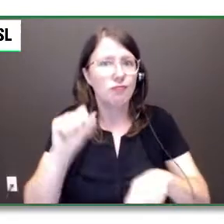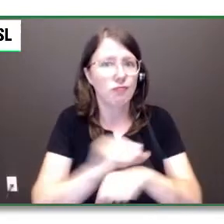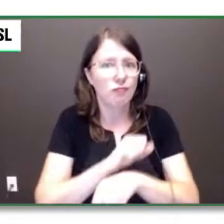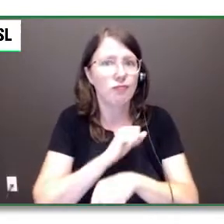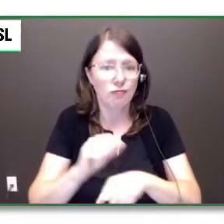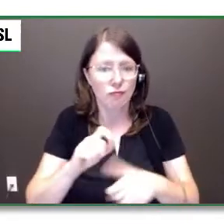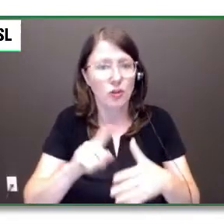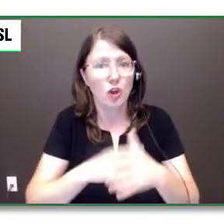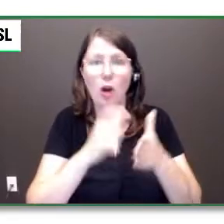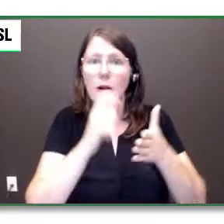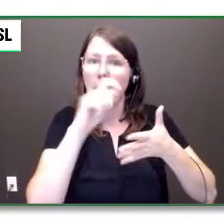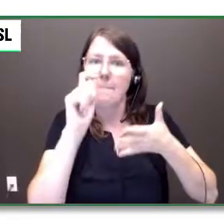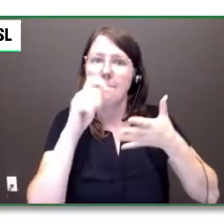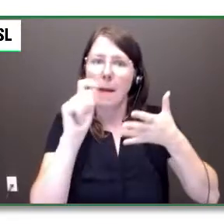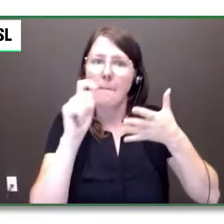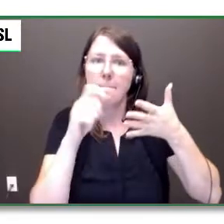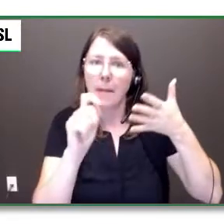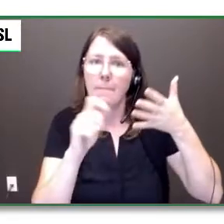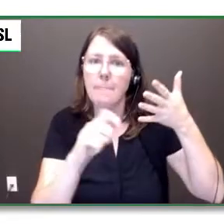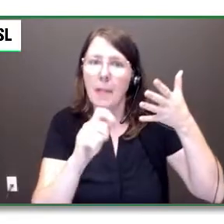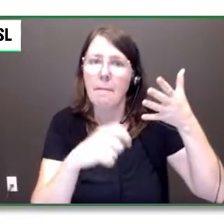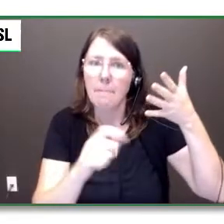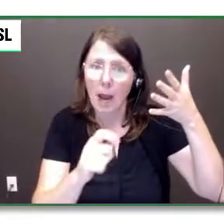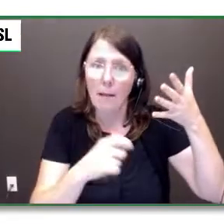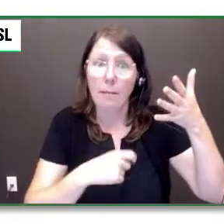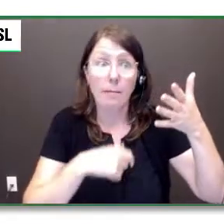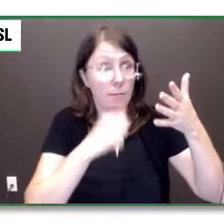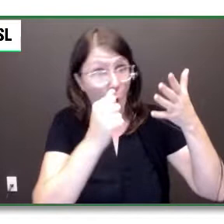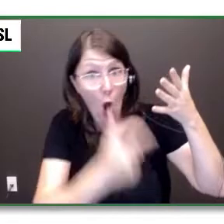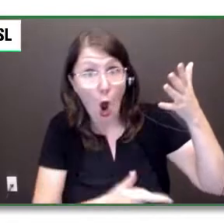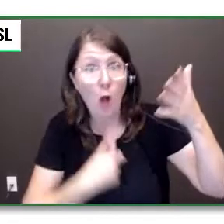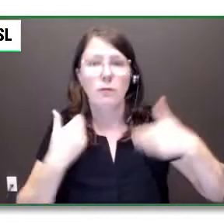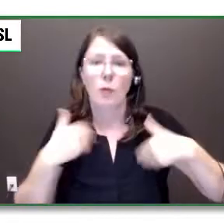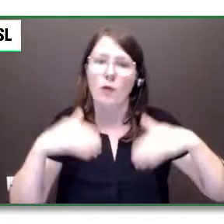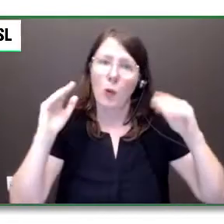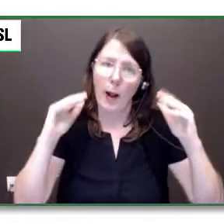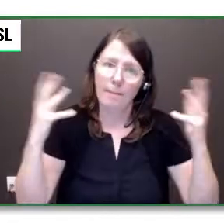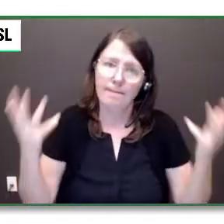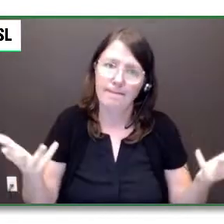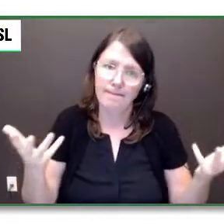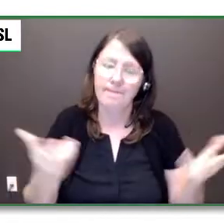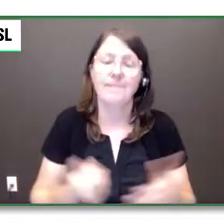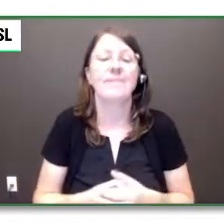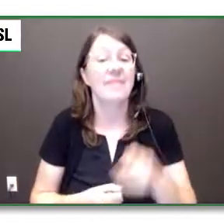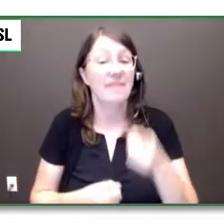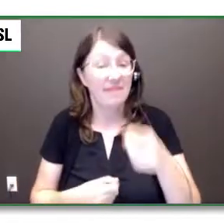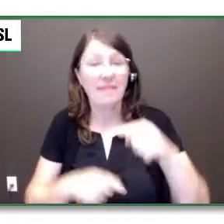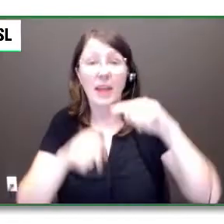And then and this just feeds this loop of this learning loop and based on the